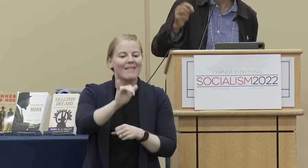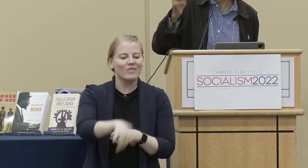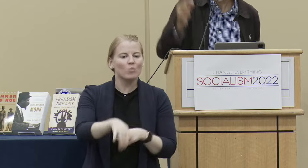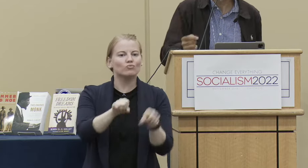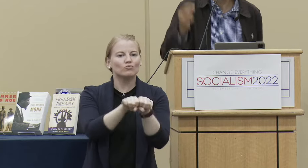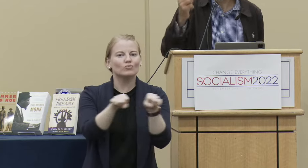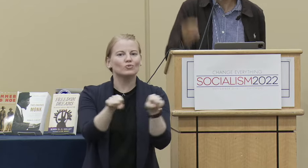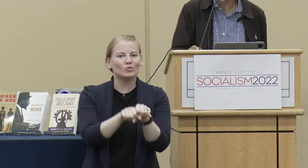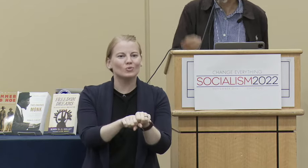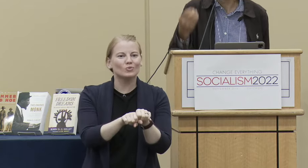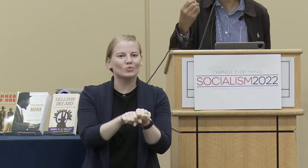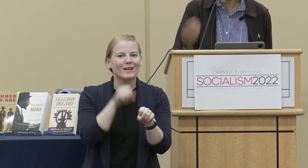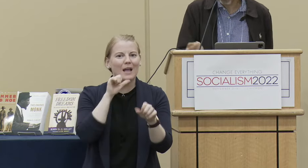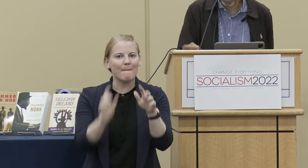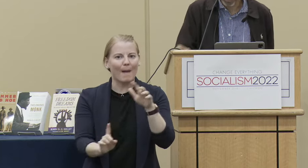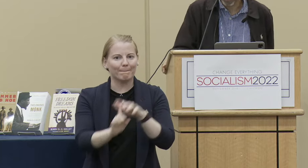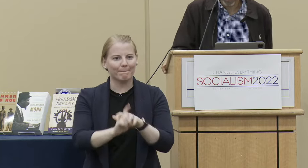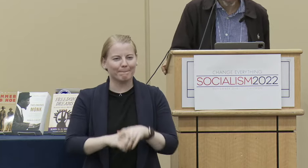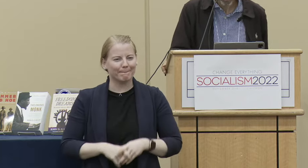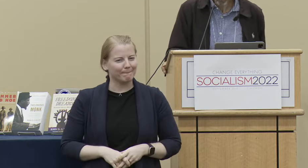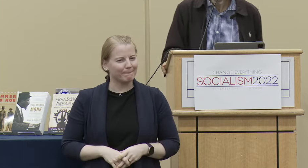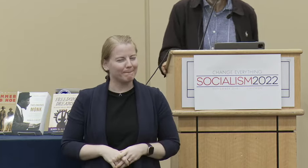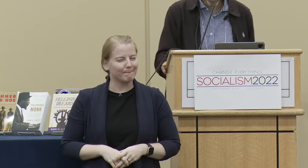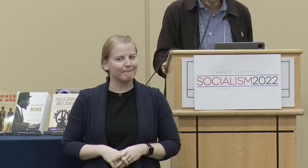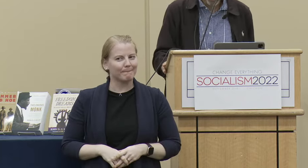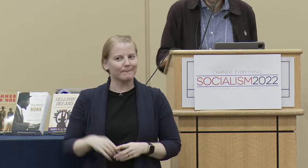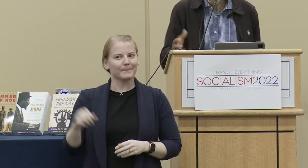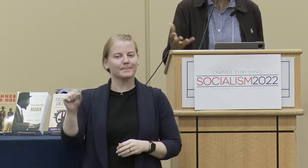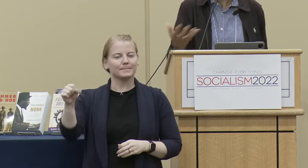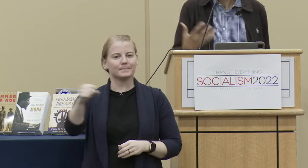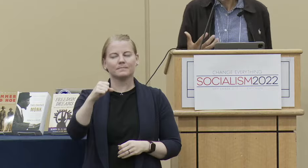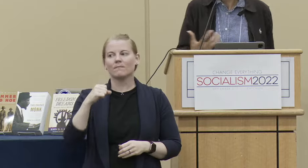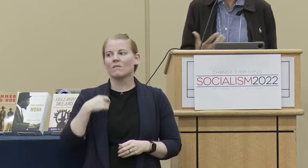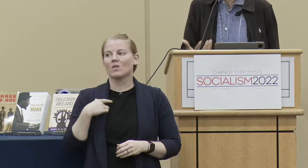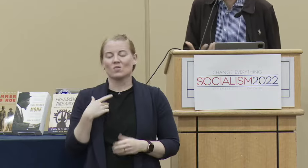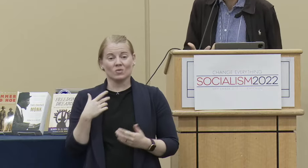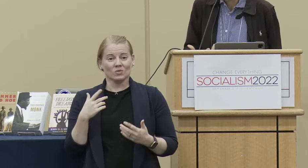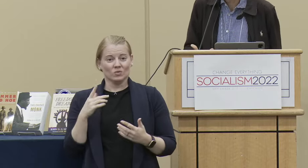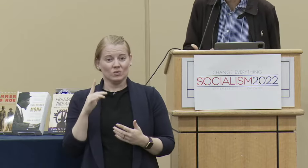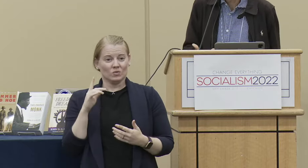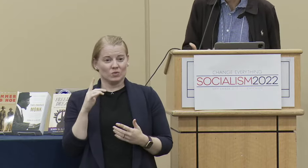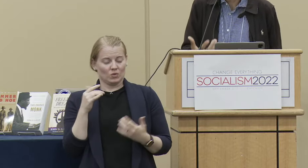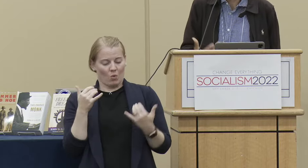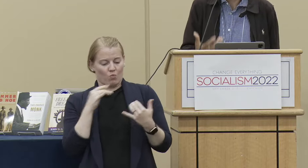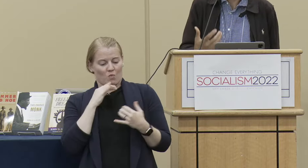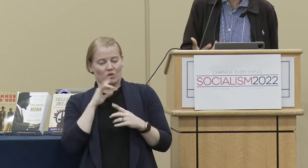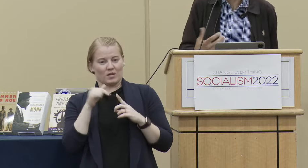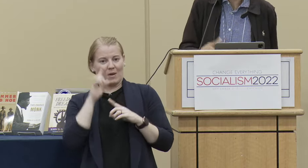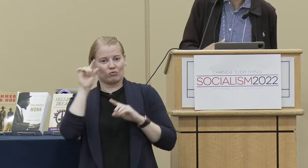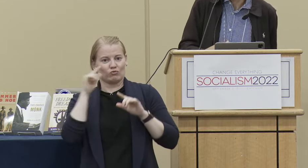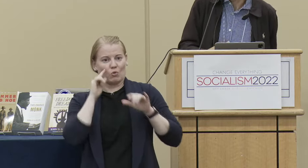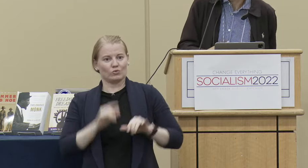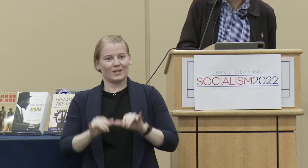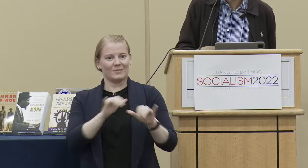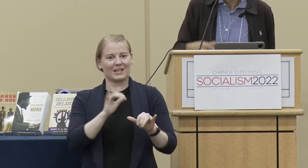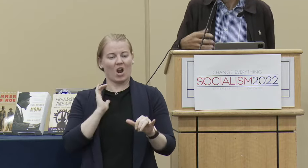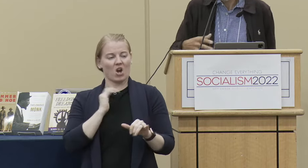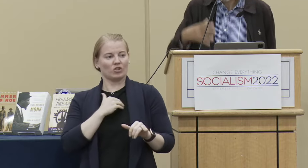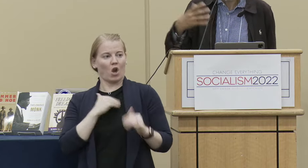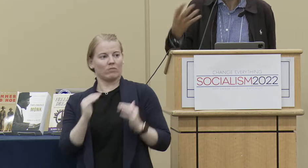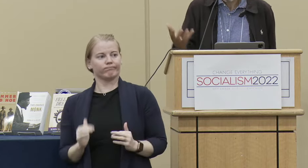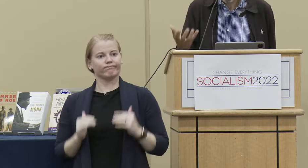make the Nikes come up . So, this is really important .